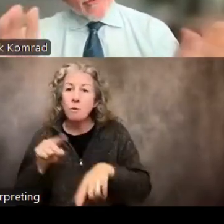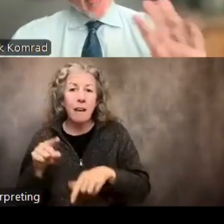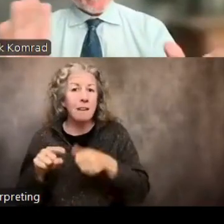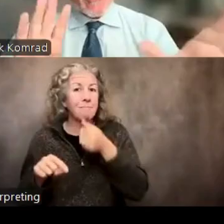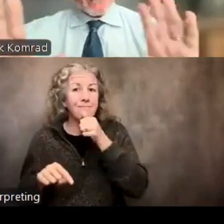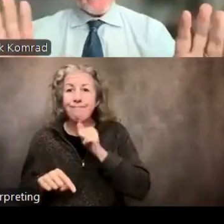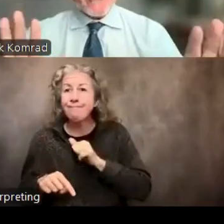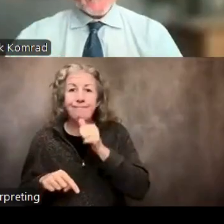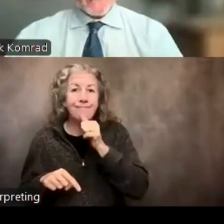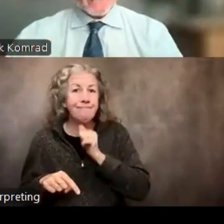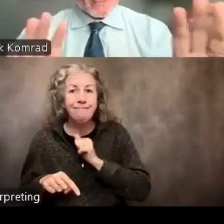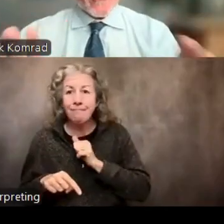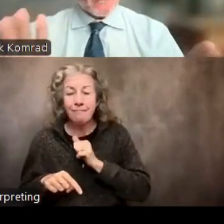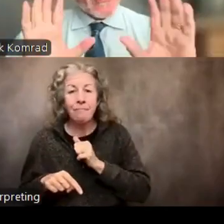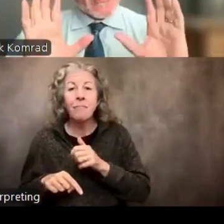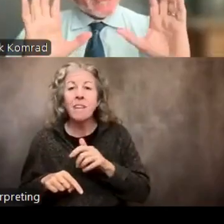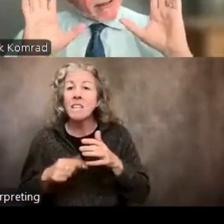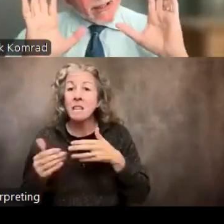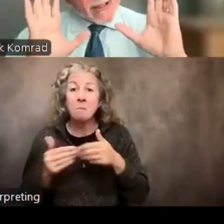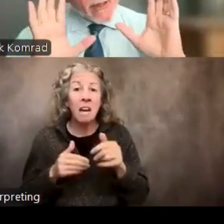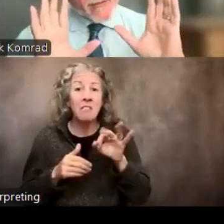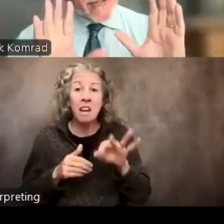longer whether it's terminal or not it. It's whether it's